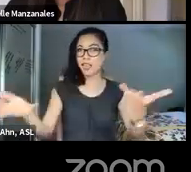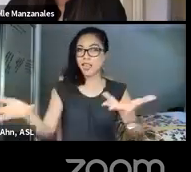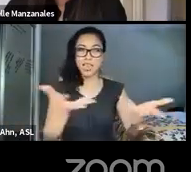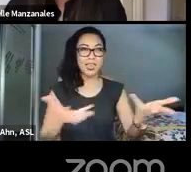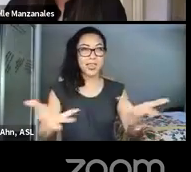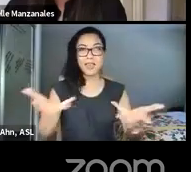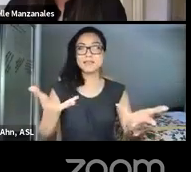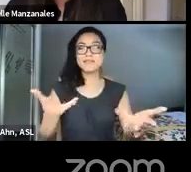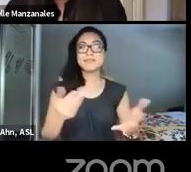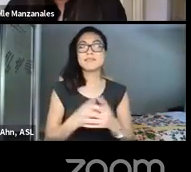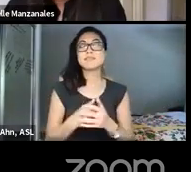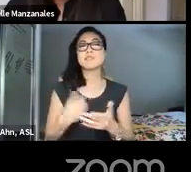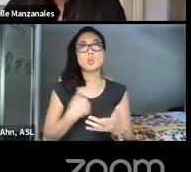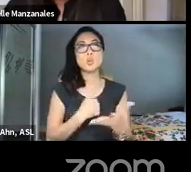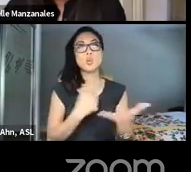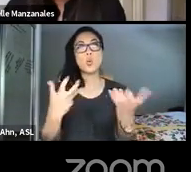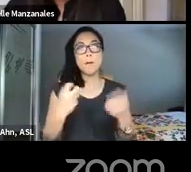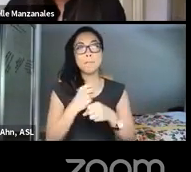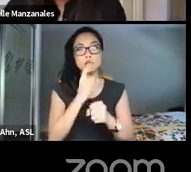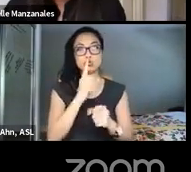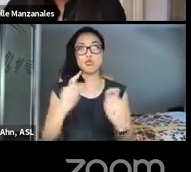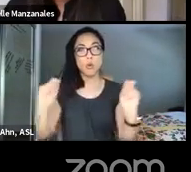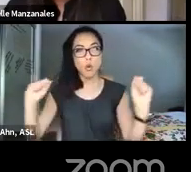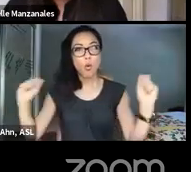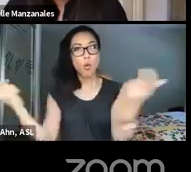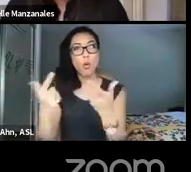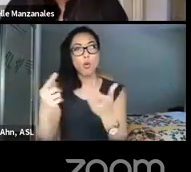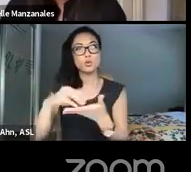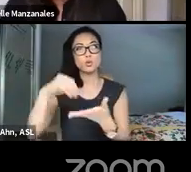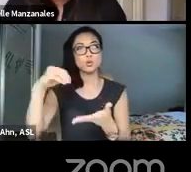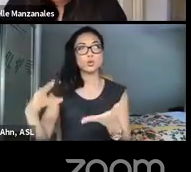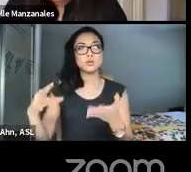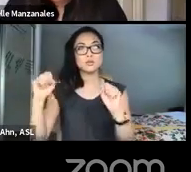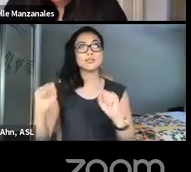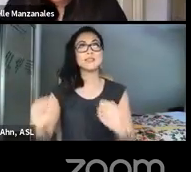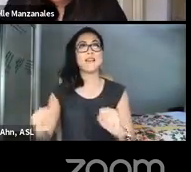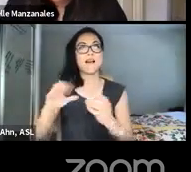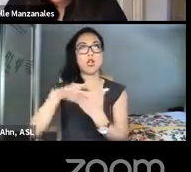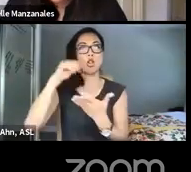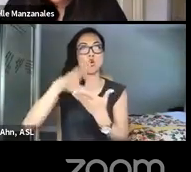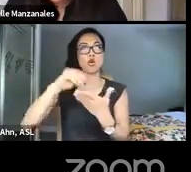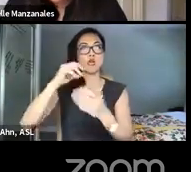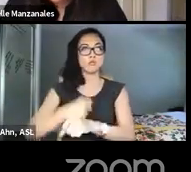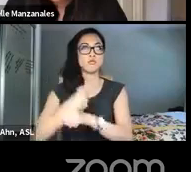technology for distance learning, so that is a great, great challenge. Some households